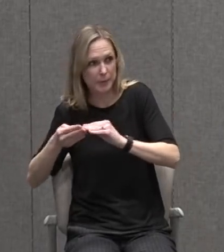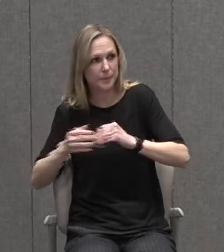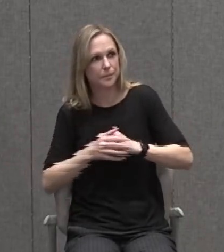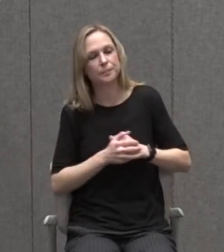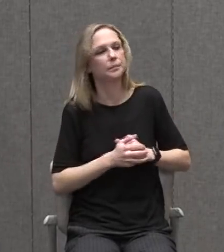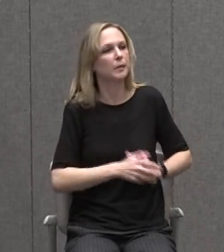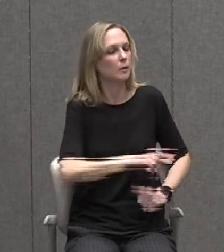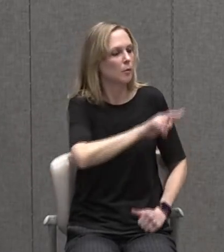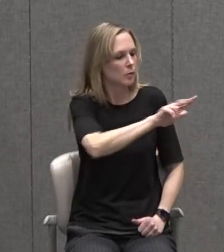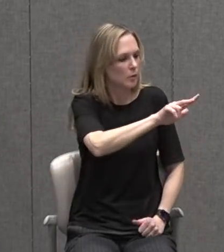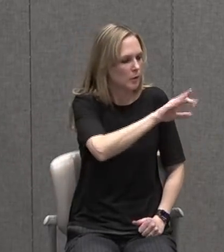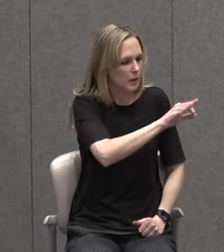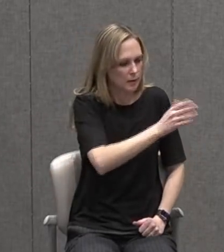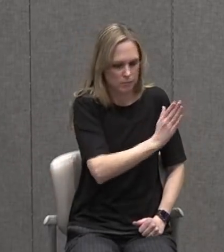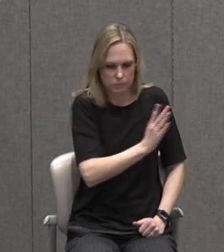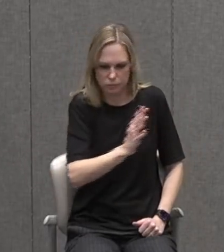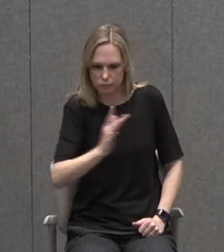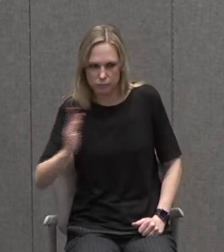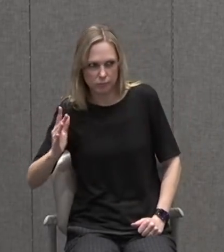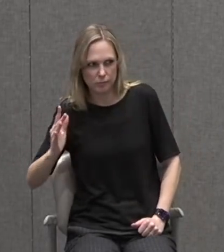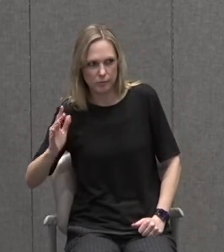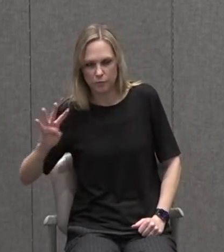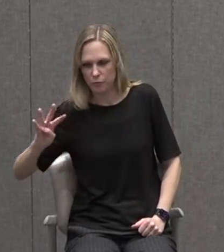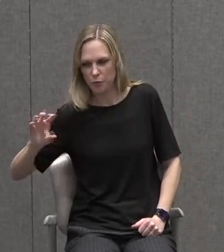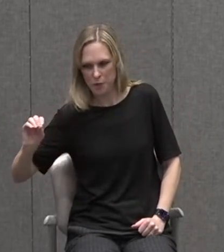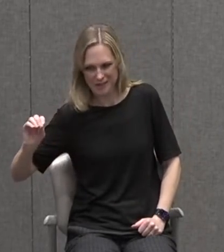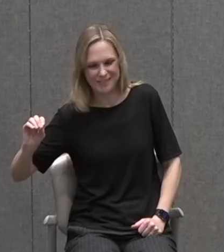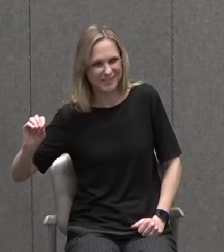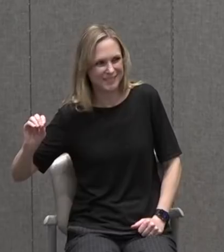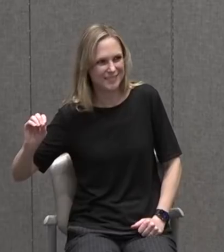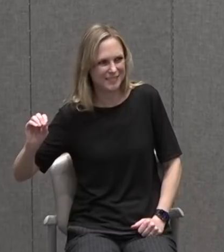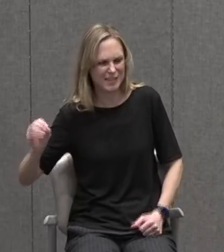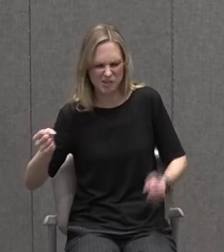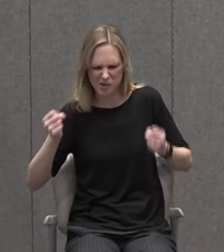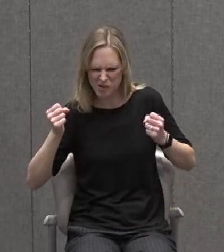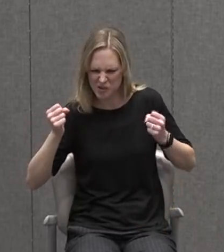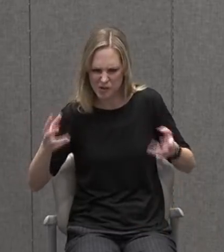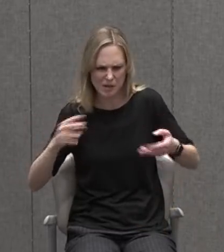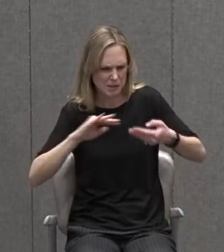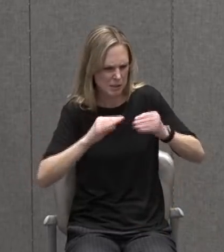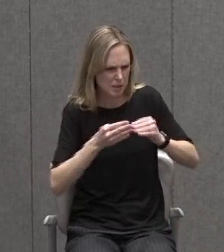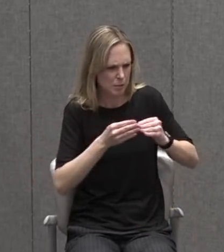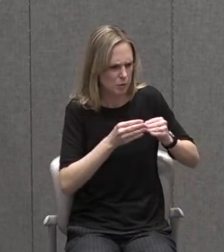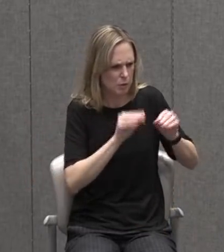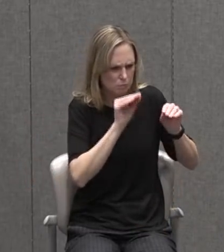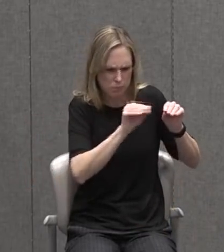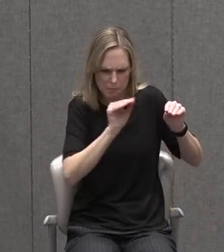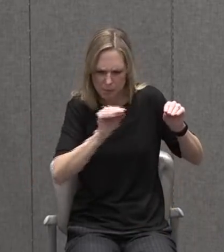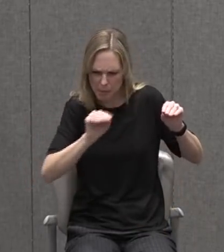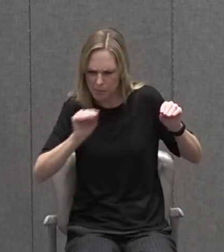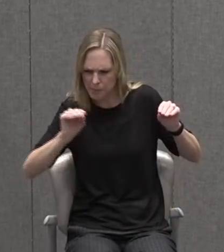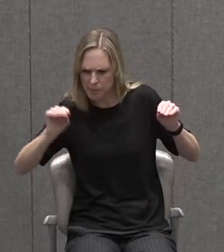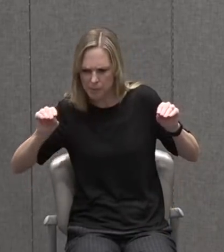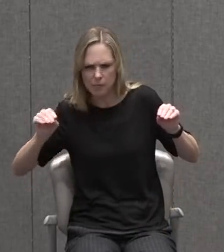and not bigger than the 40. So there's lots of little numbers that could be lined in between those two numbers,